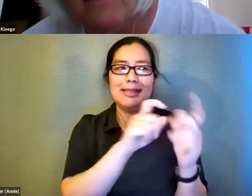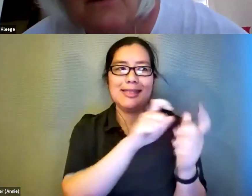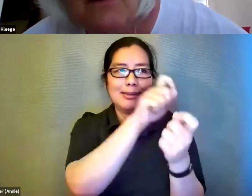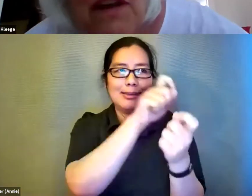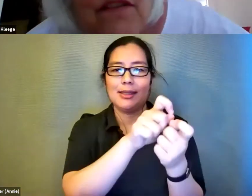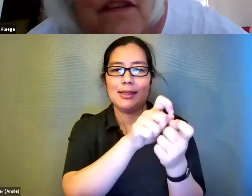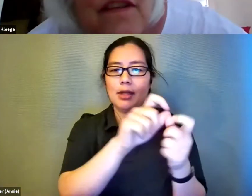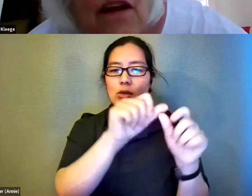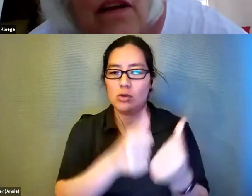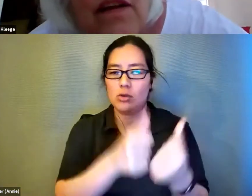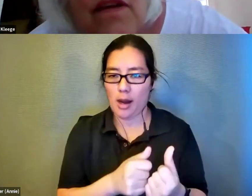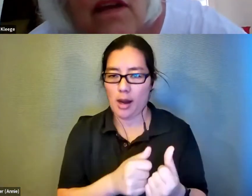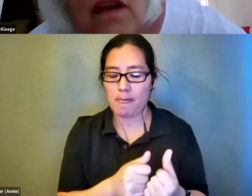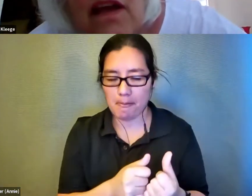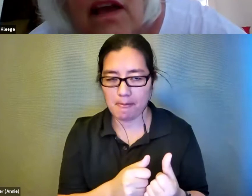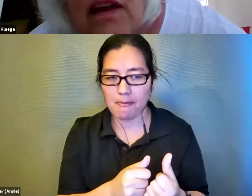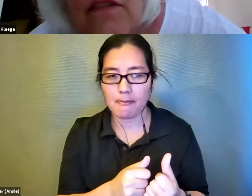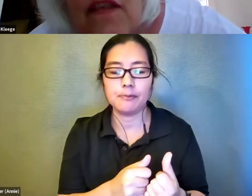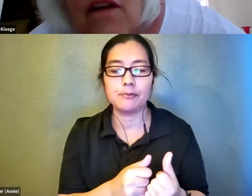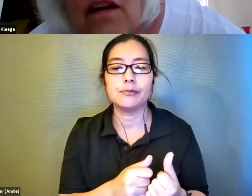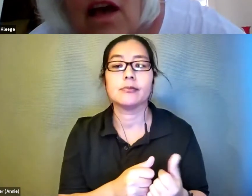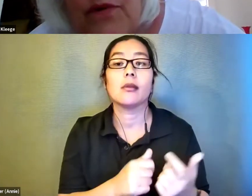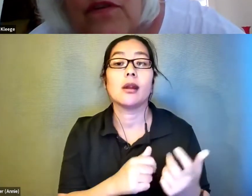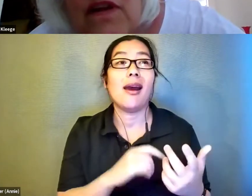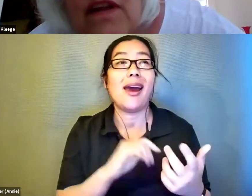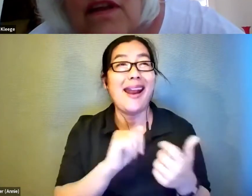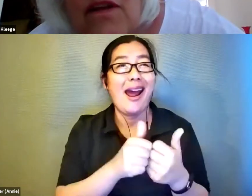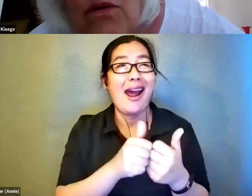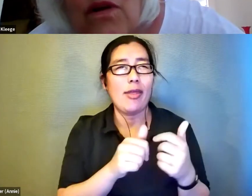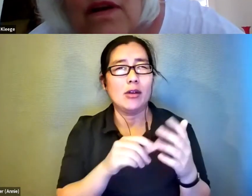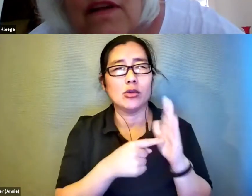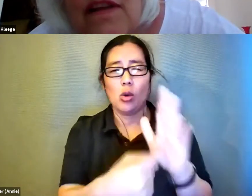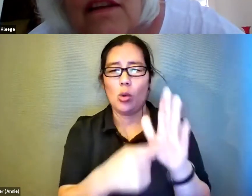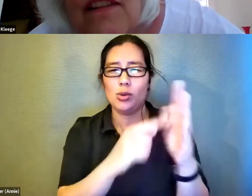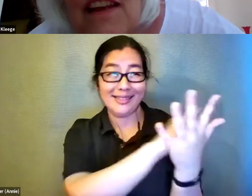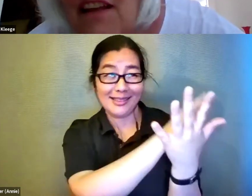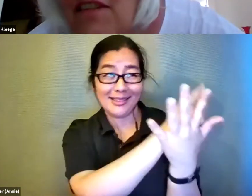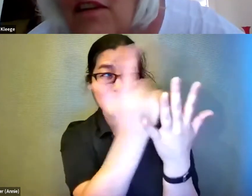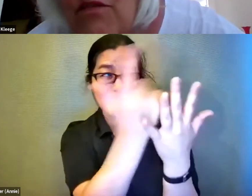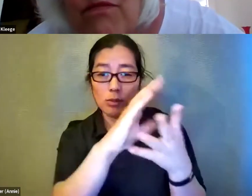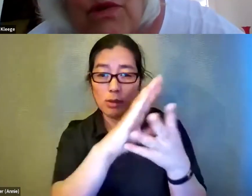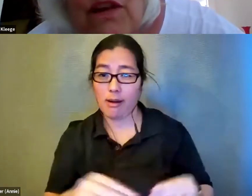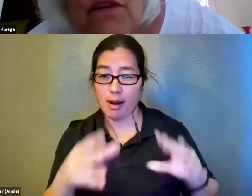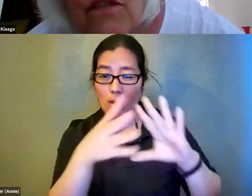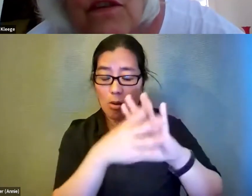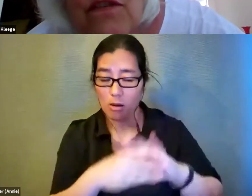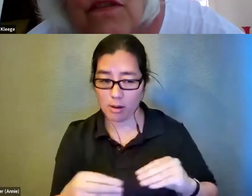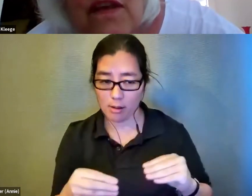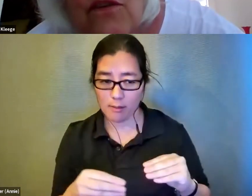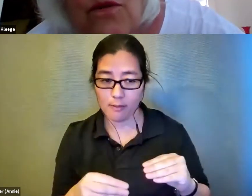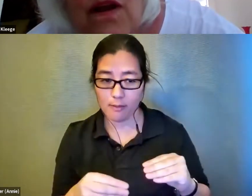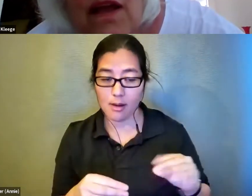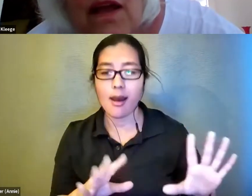sequenced narrative? And is there an opportunity or an inclination of readers to